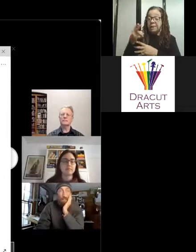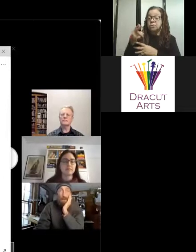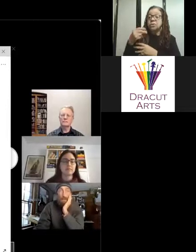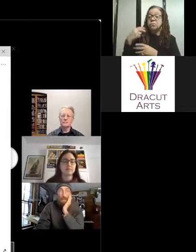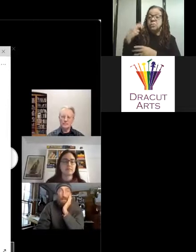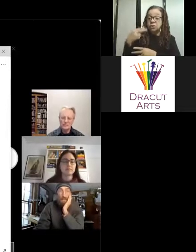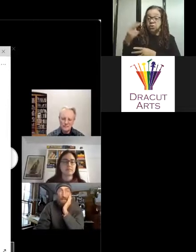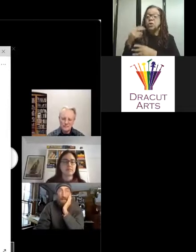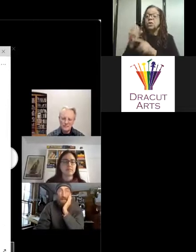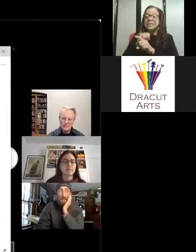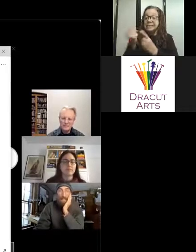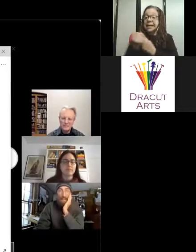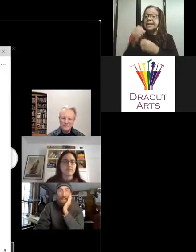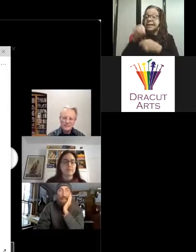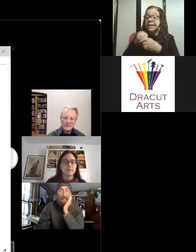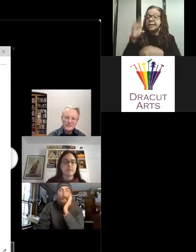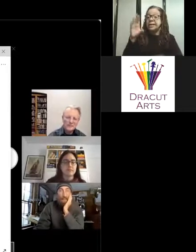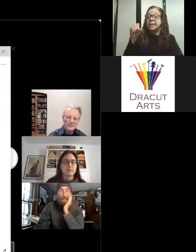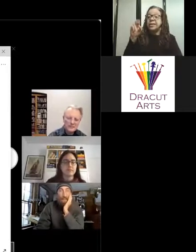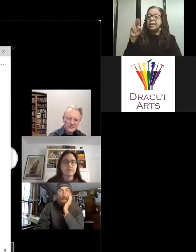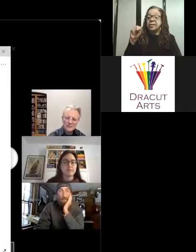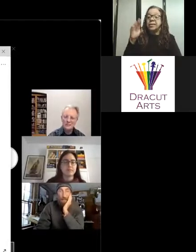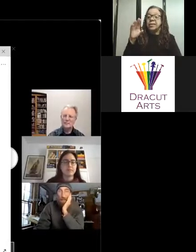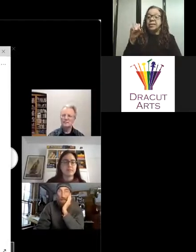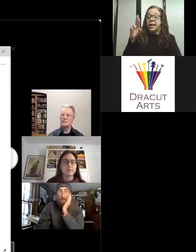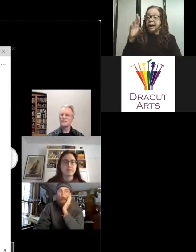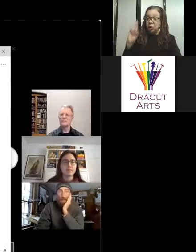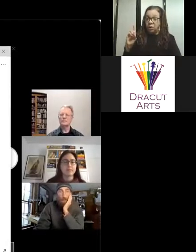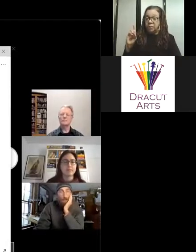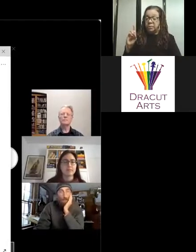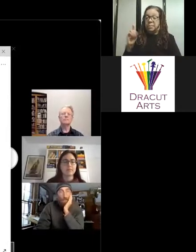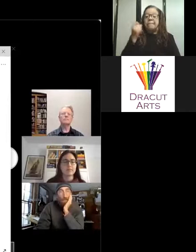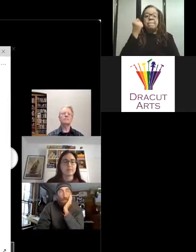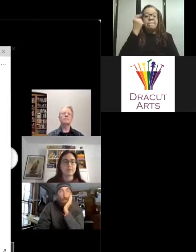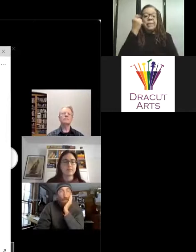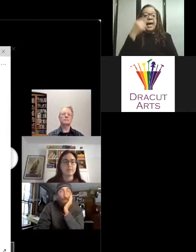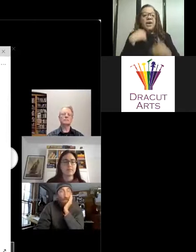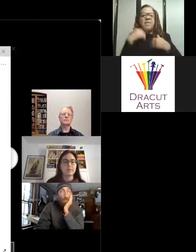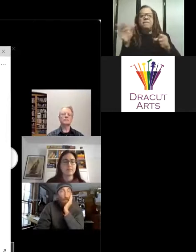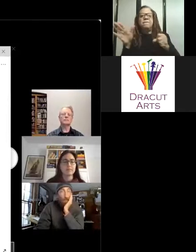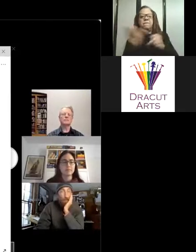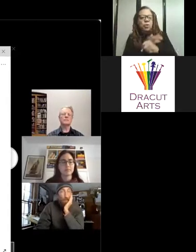So I realized, when I did not have the um the full story from Freeman Colby,